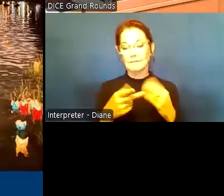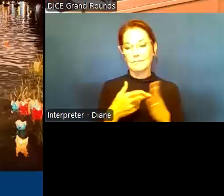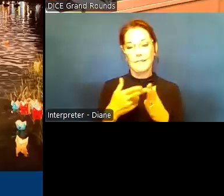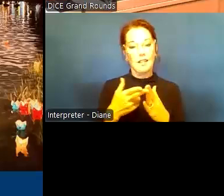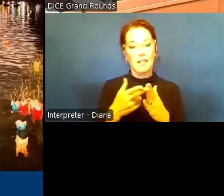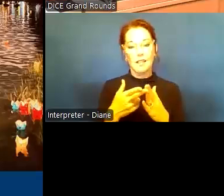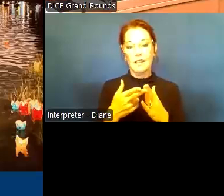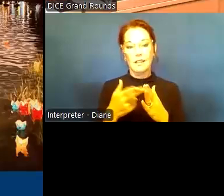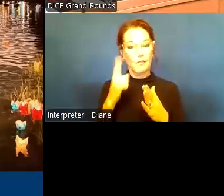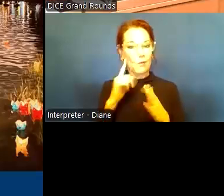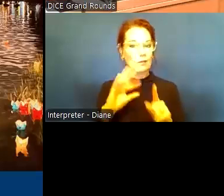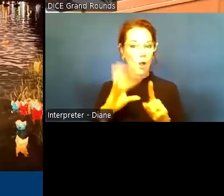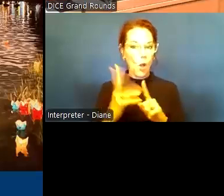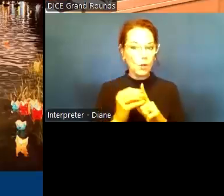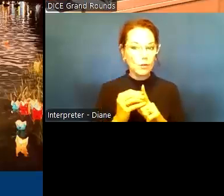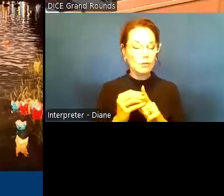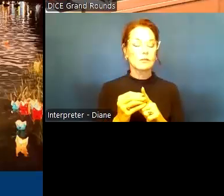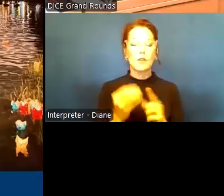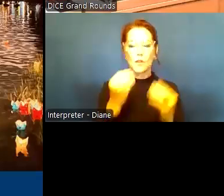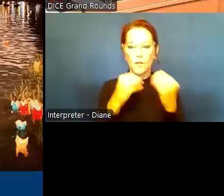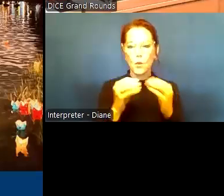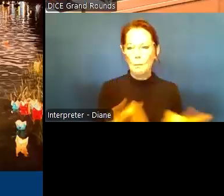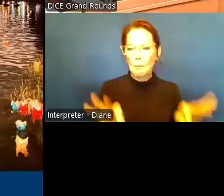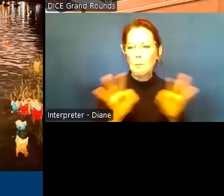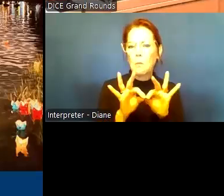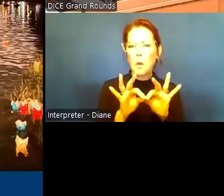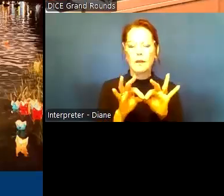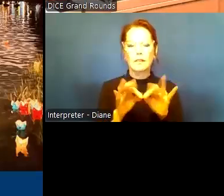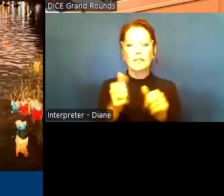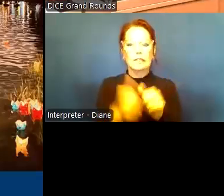terms of the culture there's like different foods specific to each area and just really